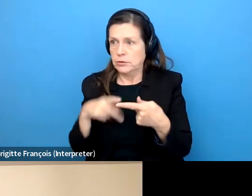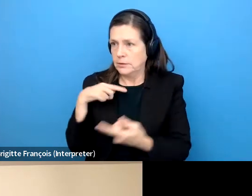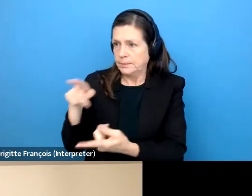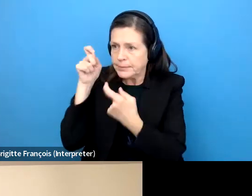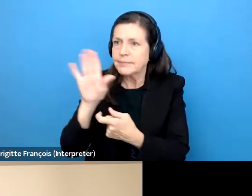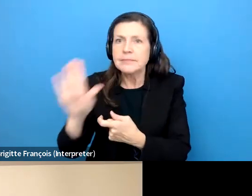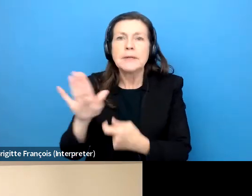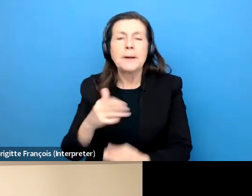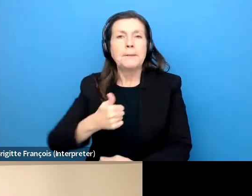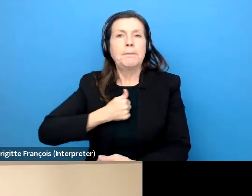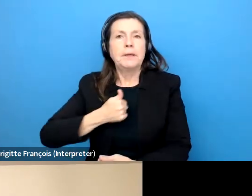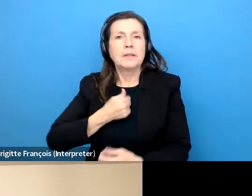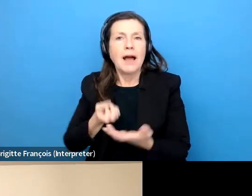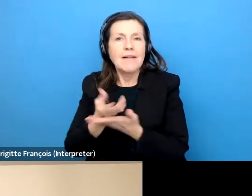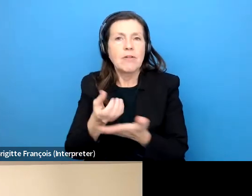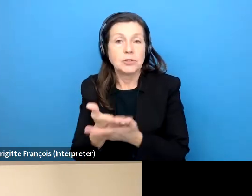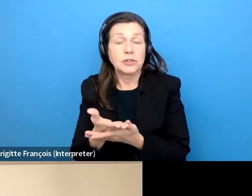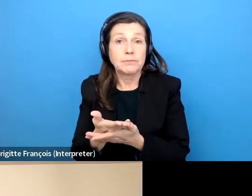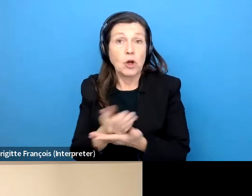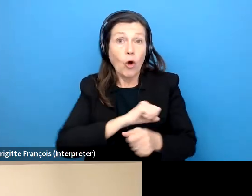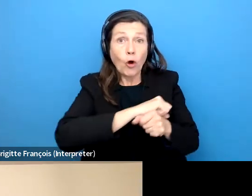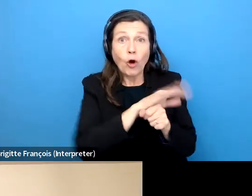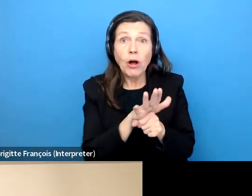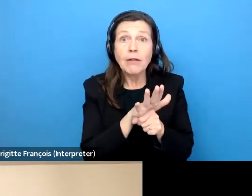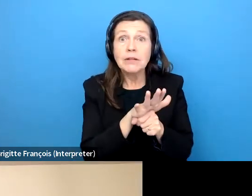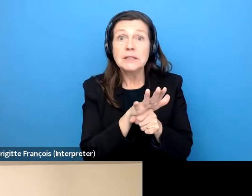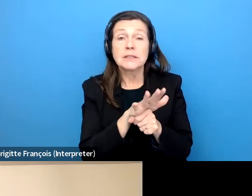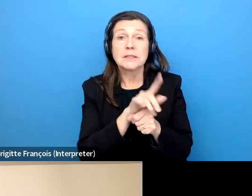Under COVID-19, state parties face growth